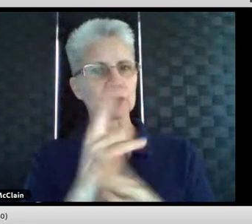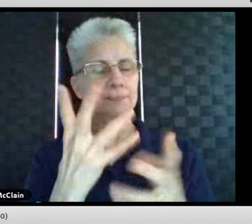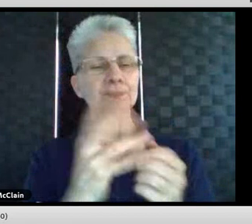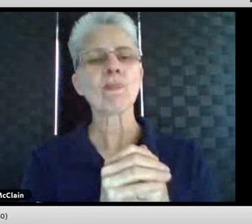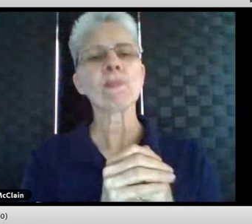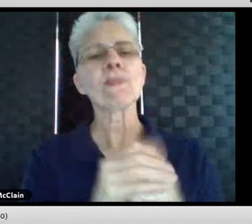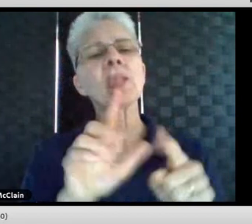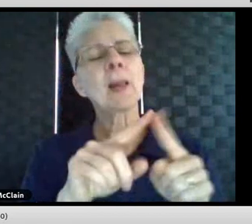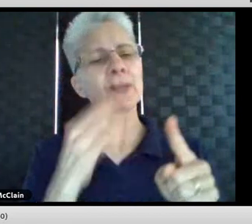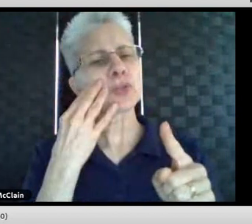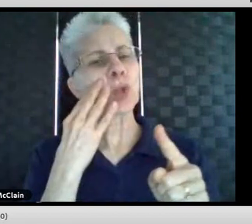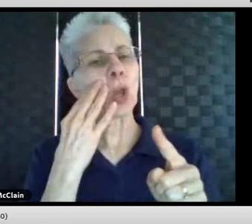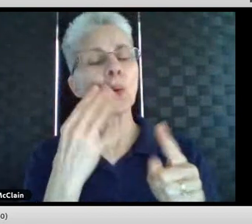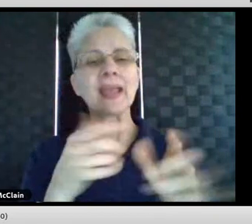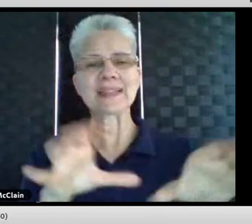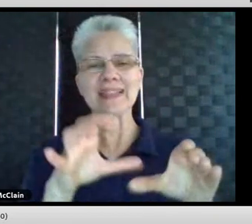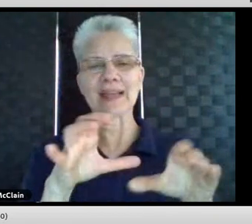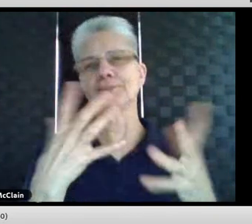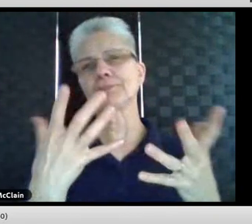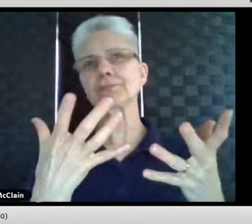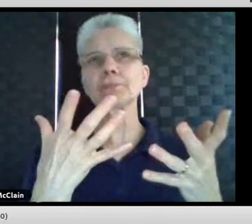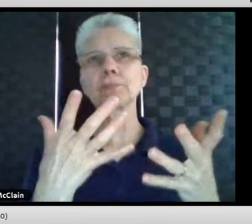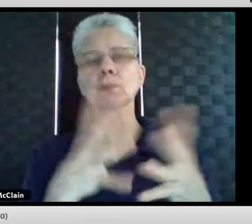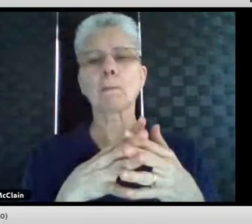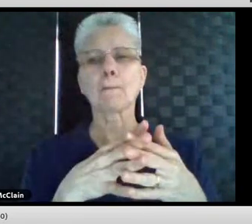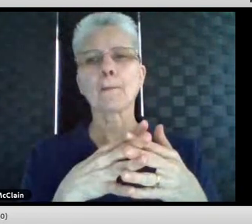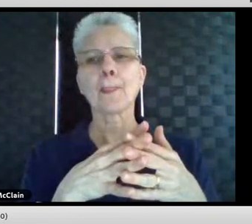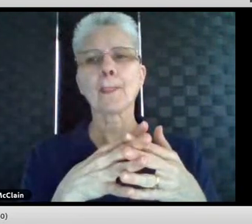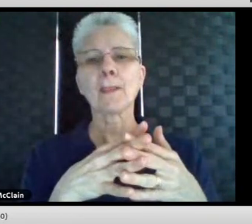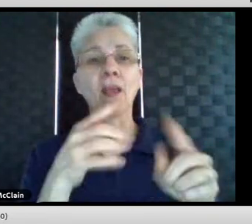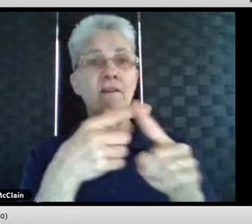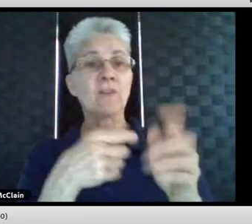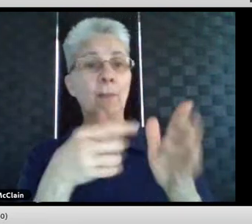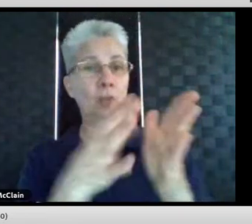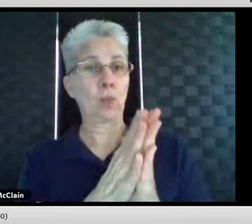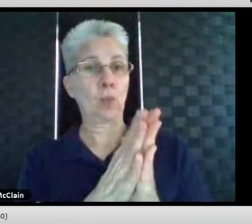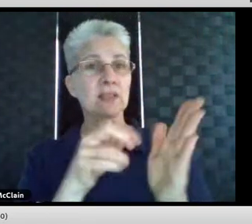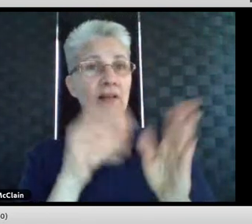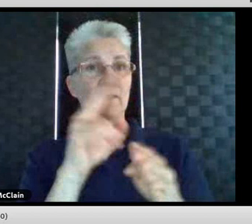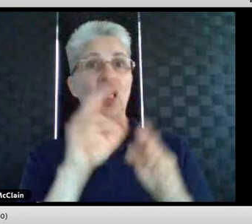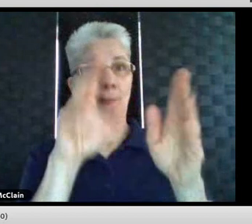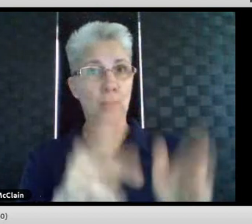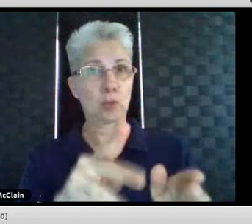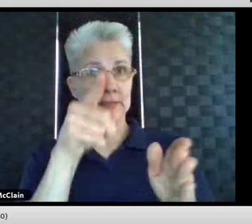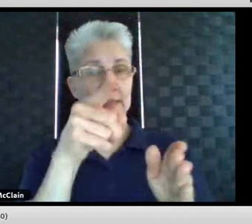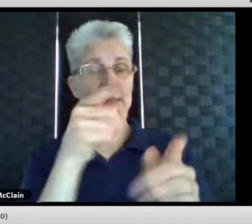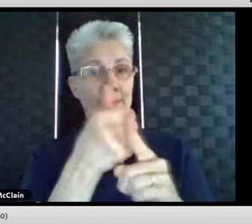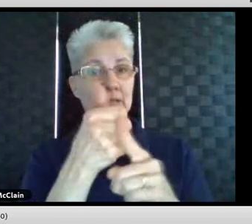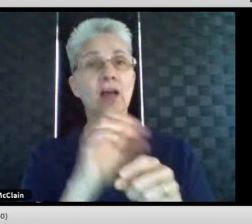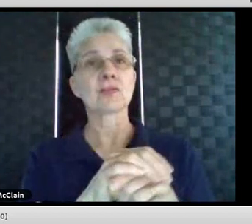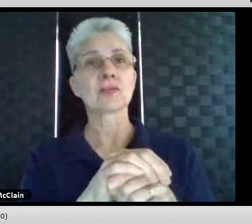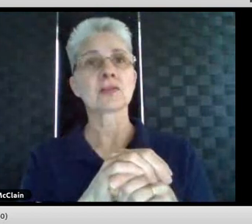But, you know, usually it's done at the request of the user, the patron, and then what we do...